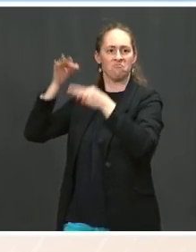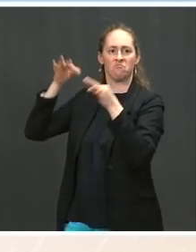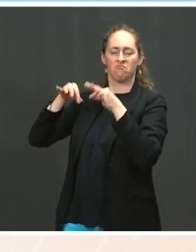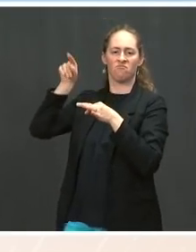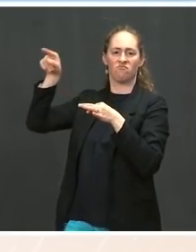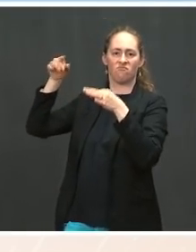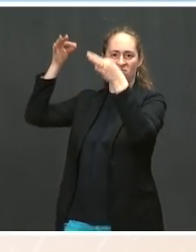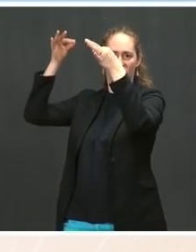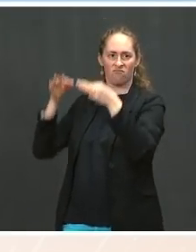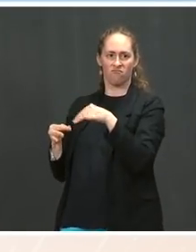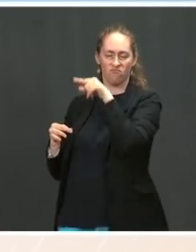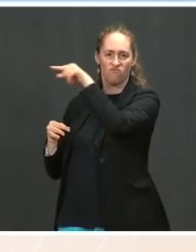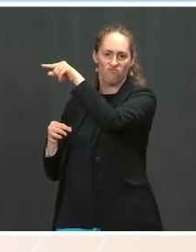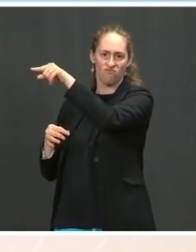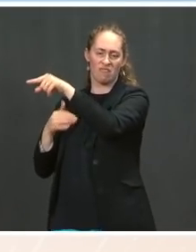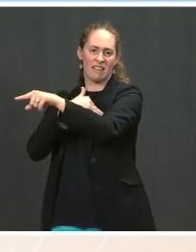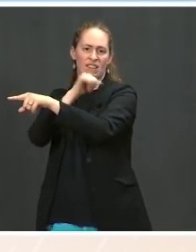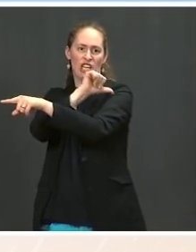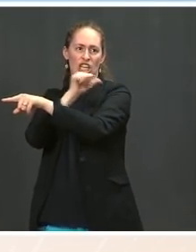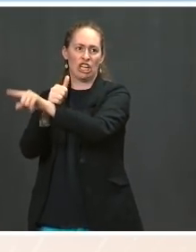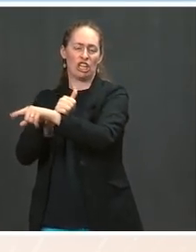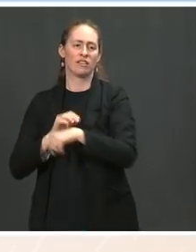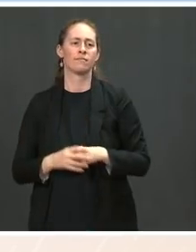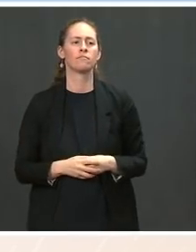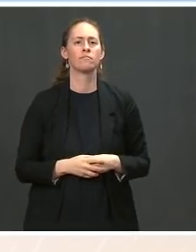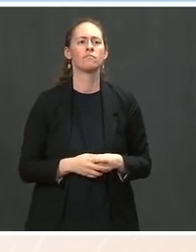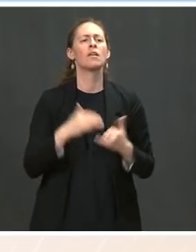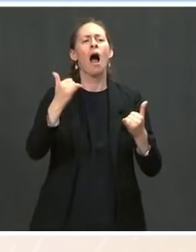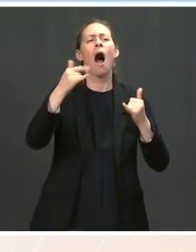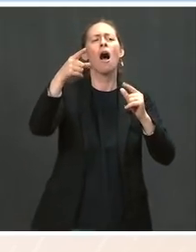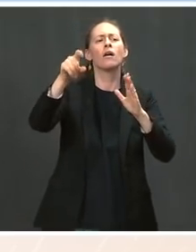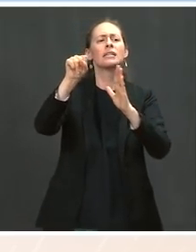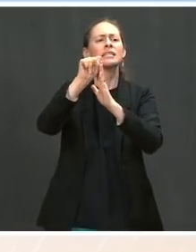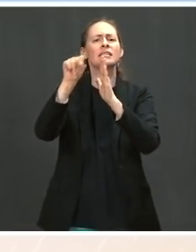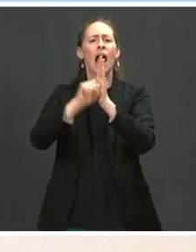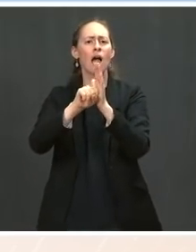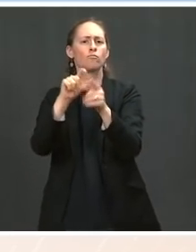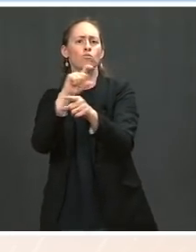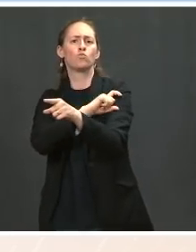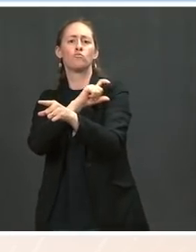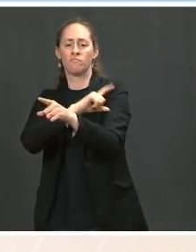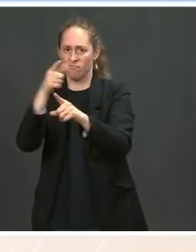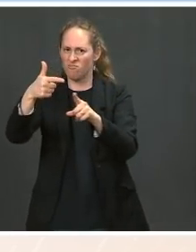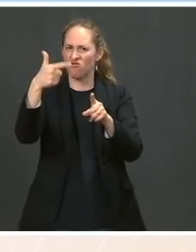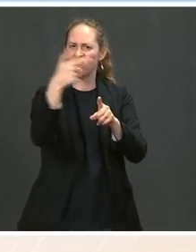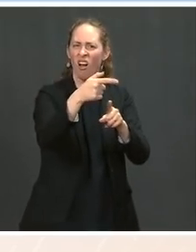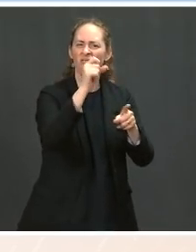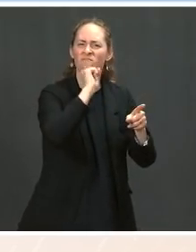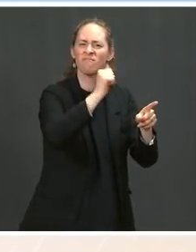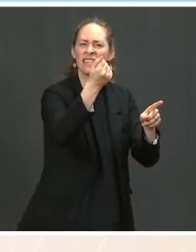The Press: A state trooper also fatally shot a 16-year-old in Maryland. This is on top of the shooting of Daunte Wright.